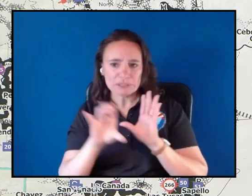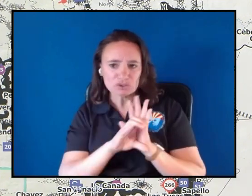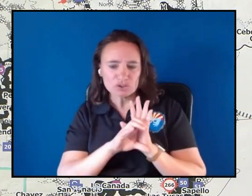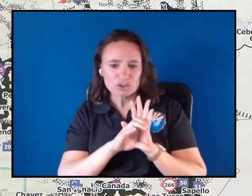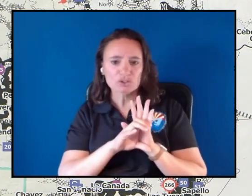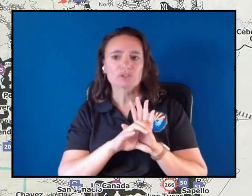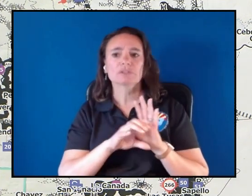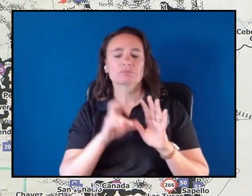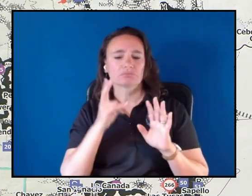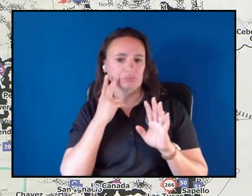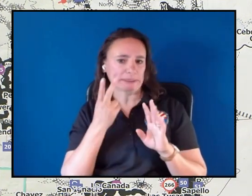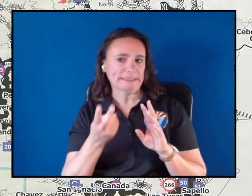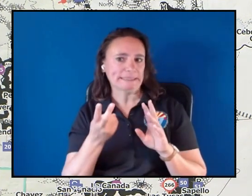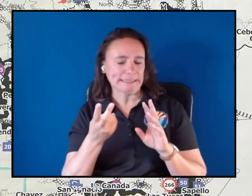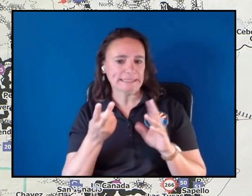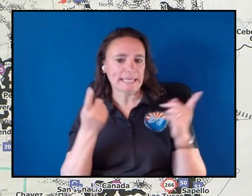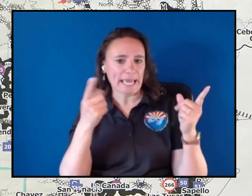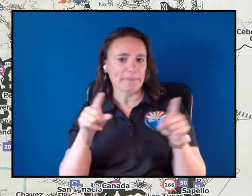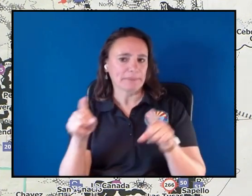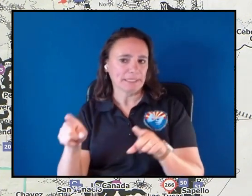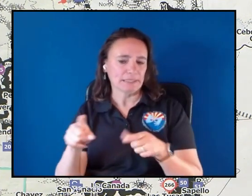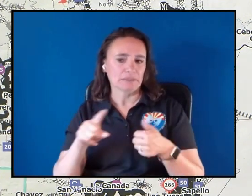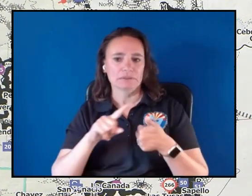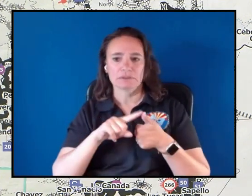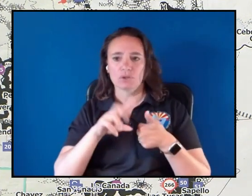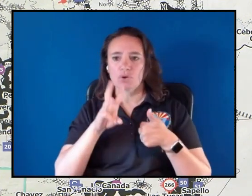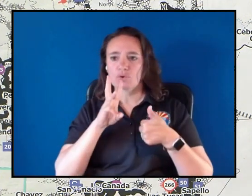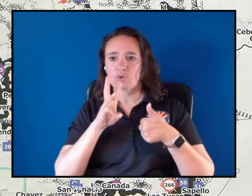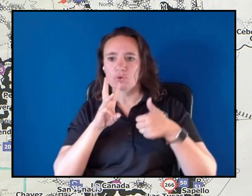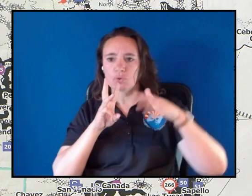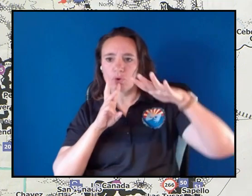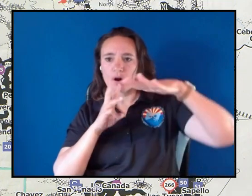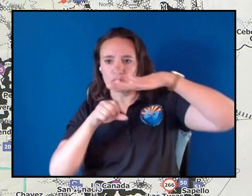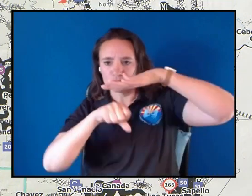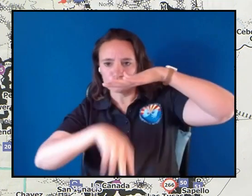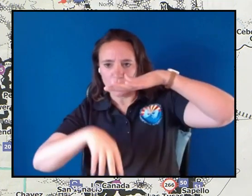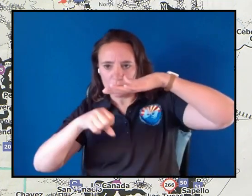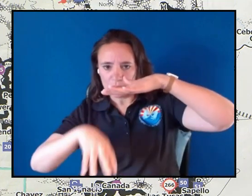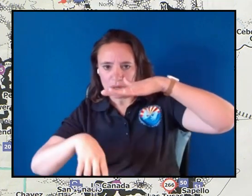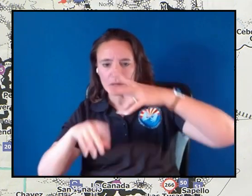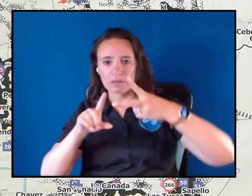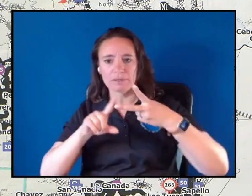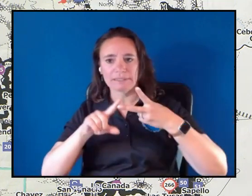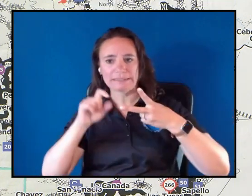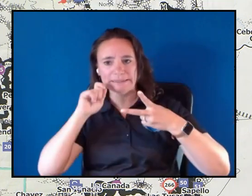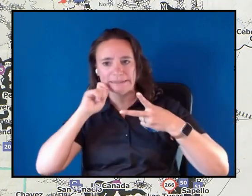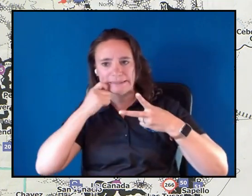So, some water dropping. There's probably a neat little thing in there about the pack string. We got some mules that